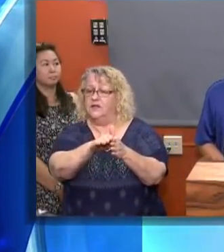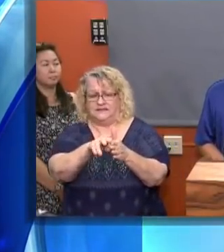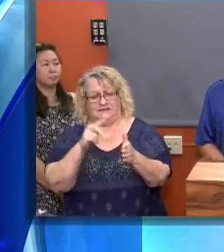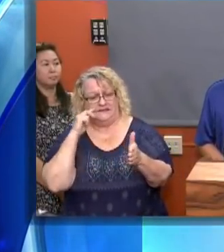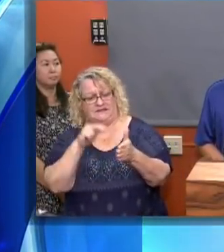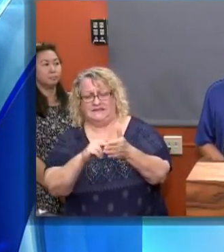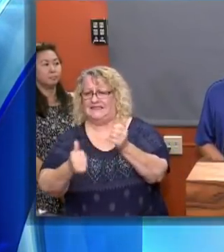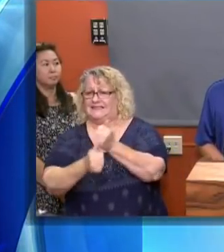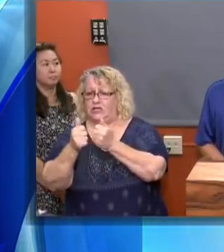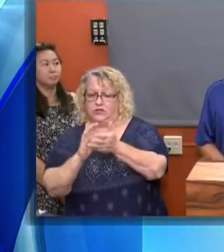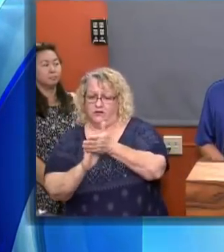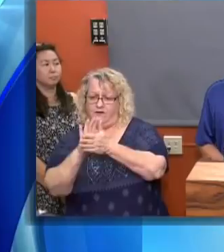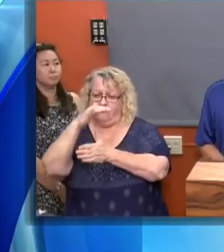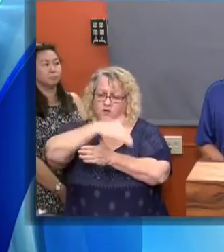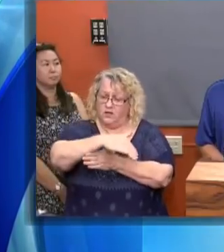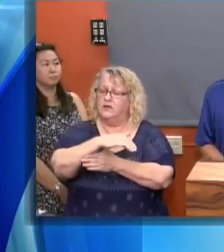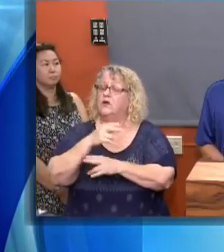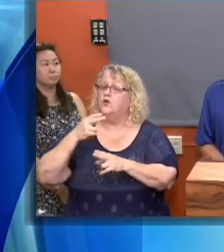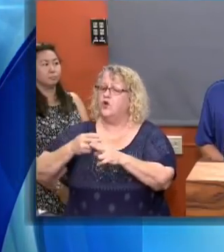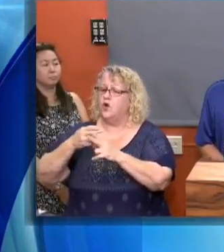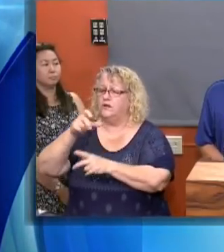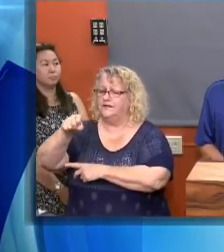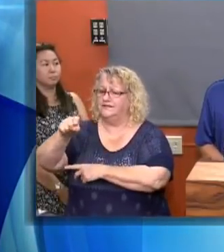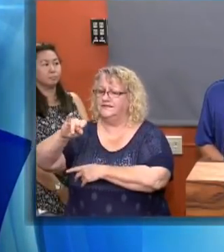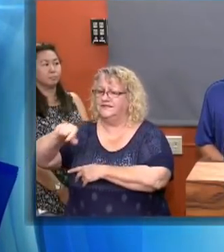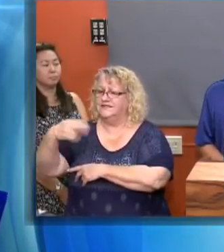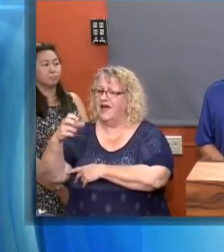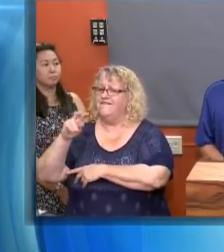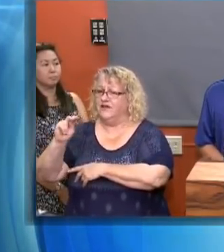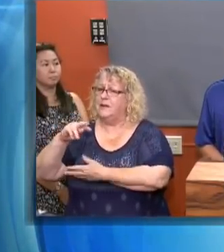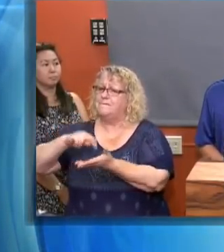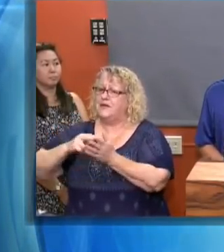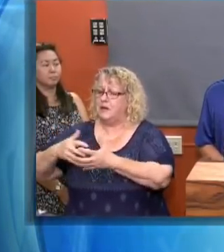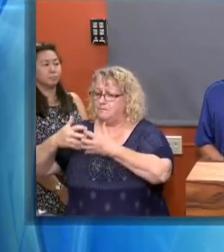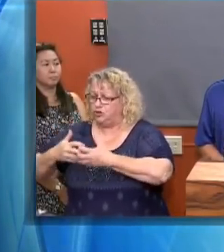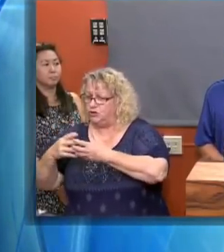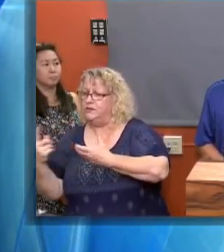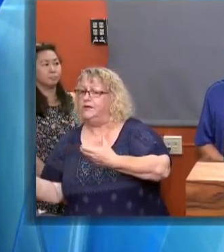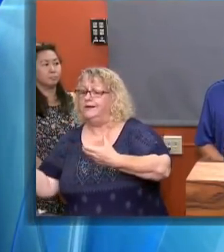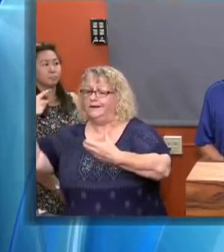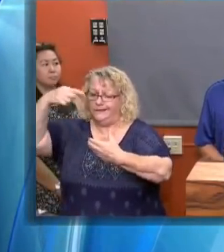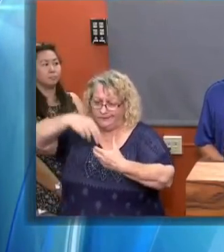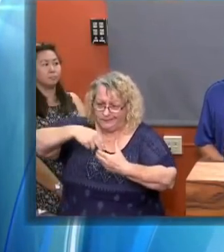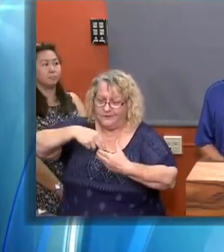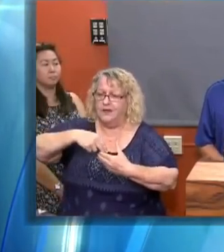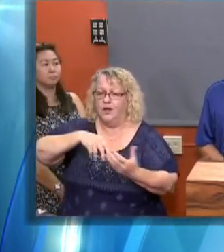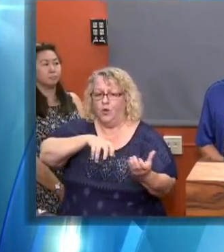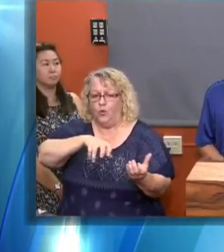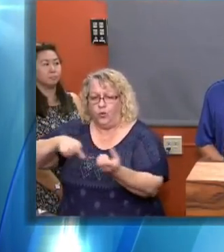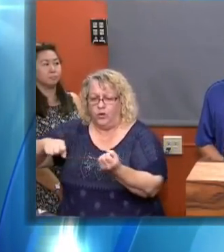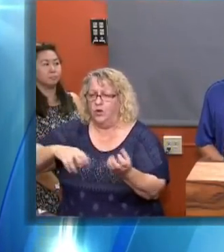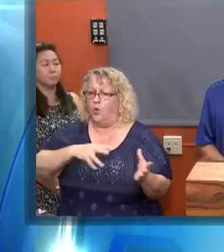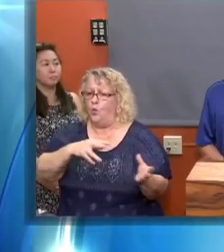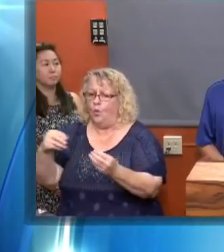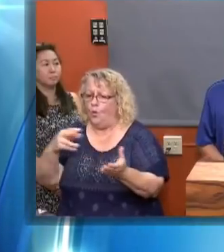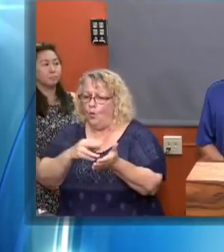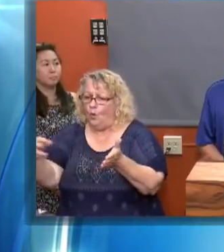EXCESS WATER. SIPHONED TO KEEP THE LEVELS LOW. SIPHONS WASN'T WOKING AS FAST AS WE WOULD HAVE LIKED AND SO